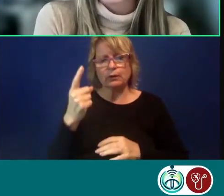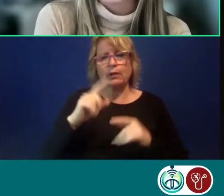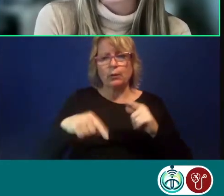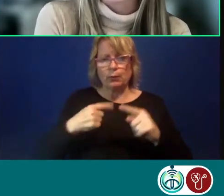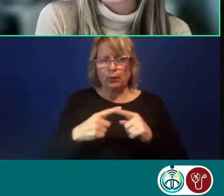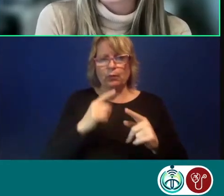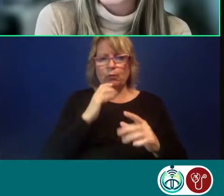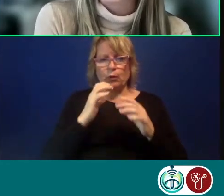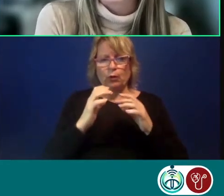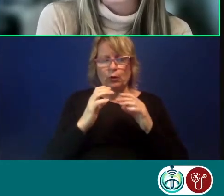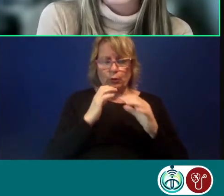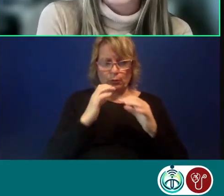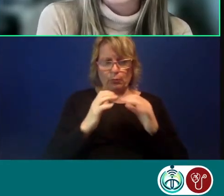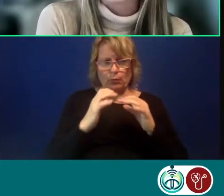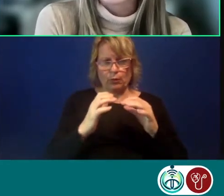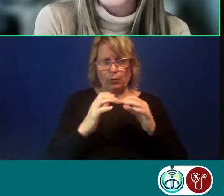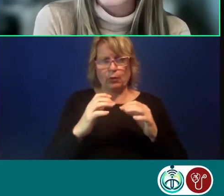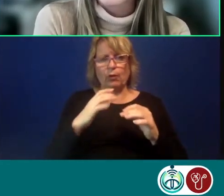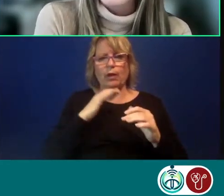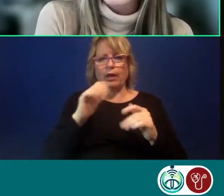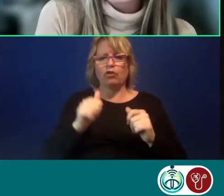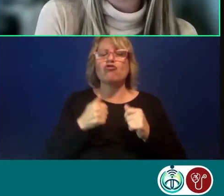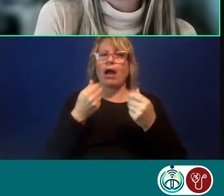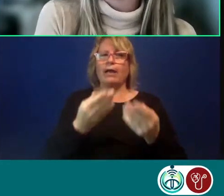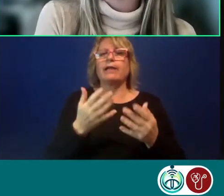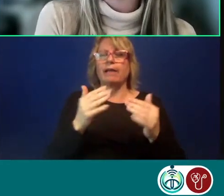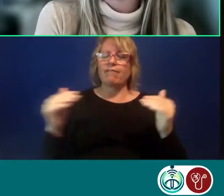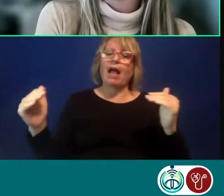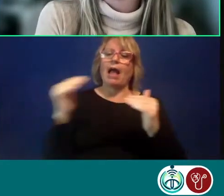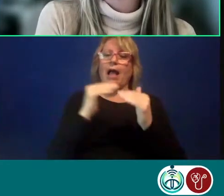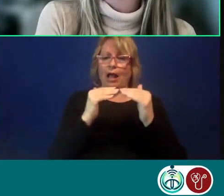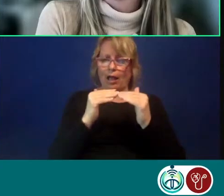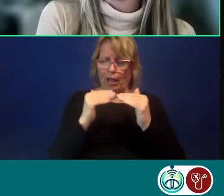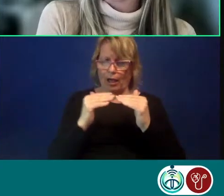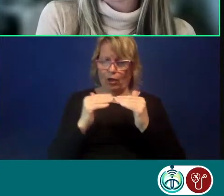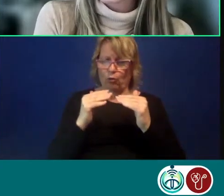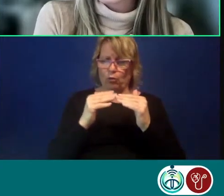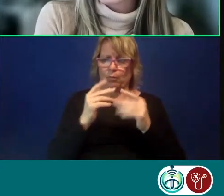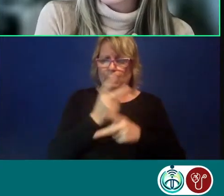individuals and trying to deliver equitable care. And I think that one of the largest things that is